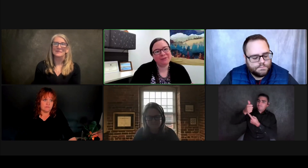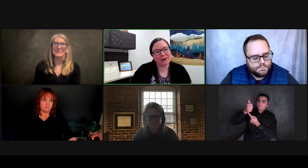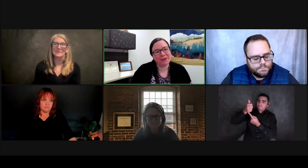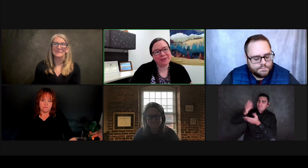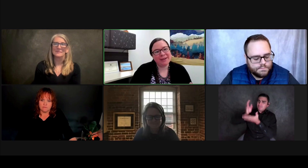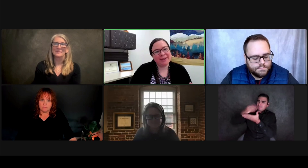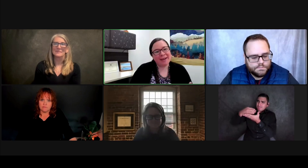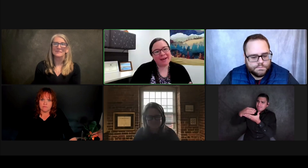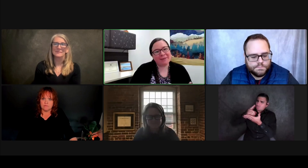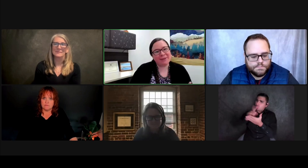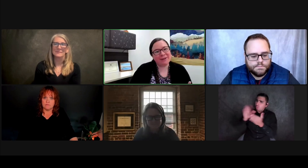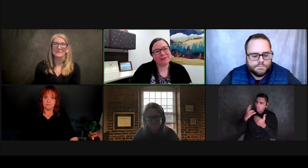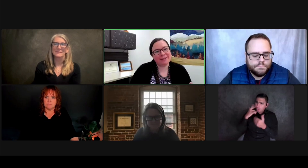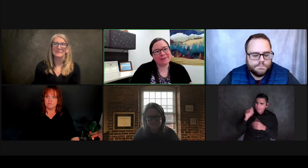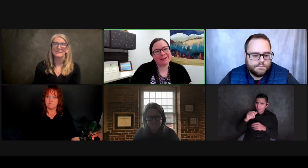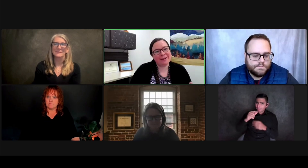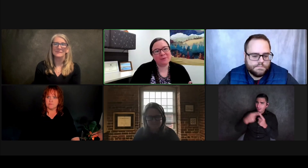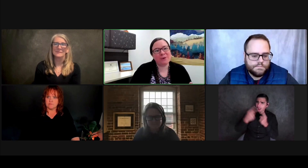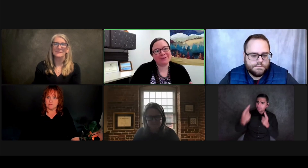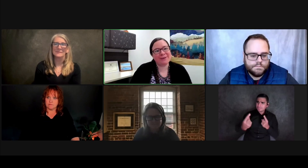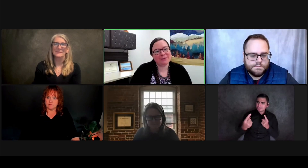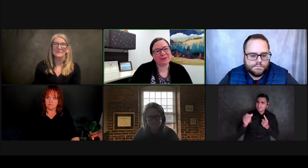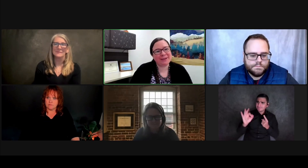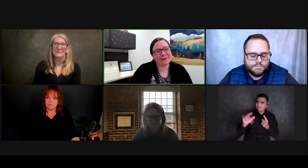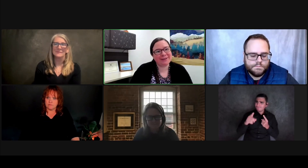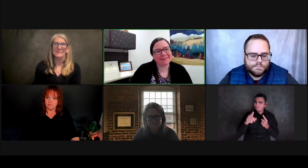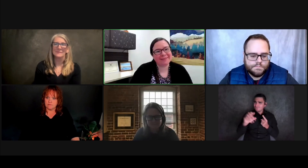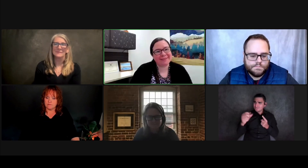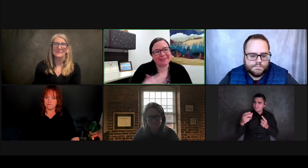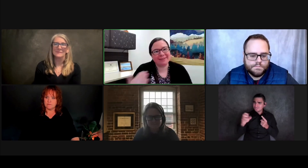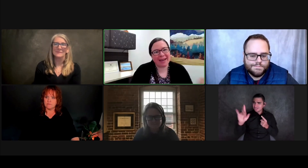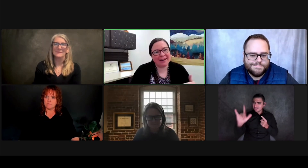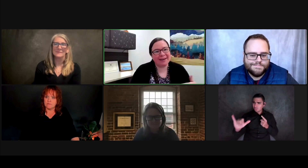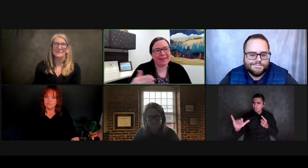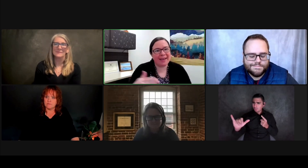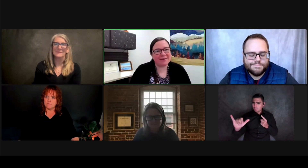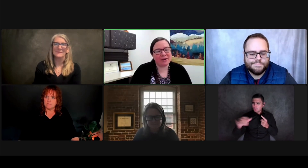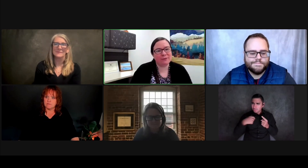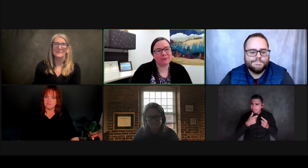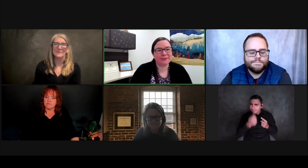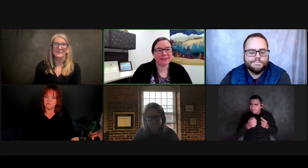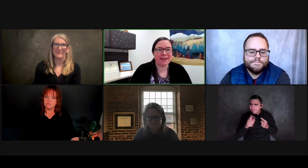of Sheryl in its own way. So that was really interesting to hear that vise versa.